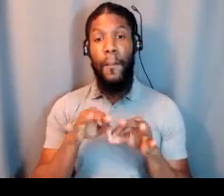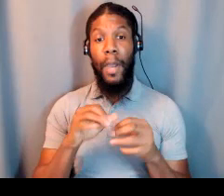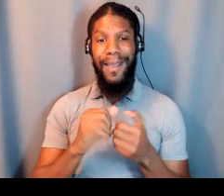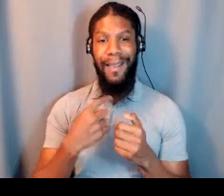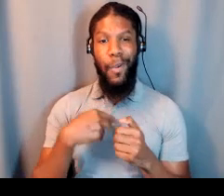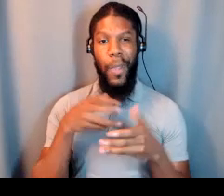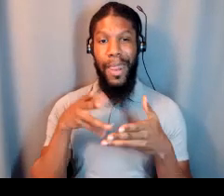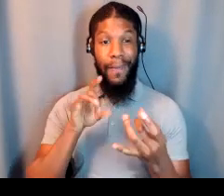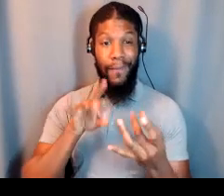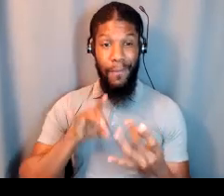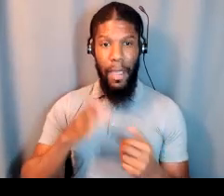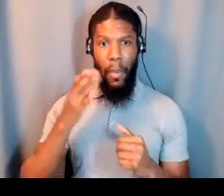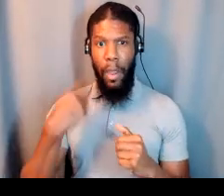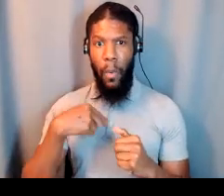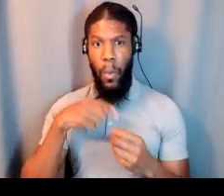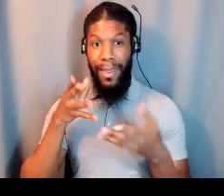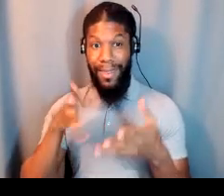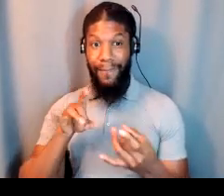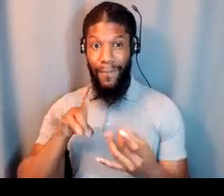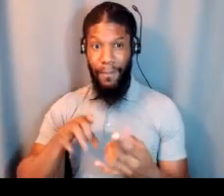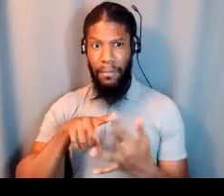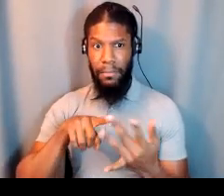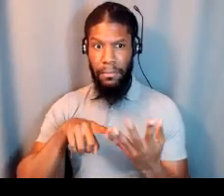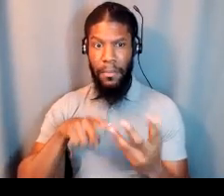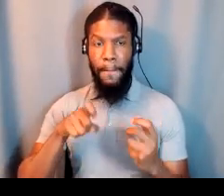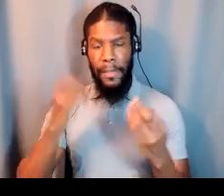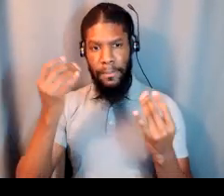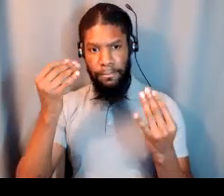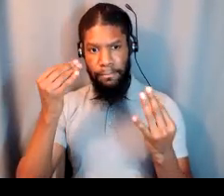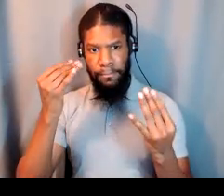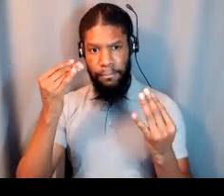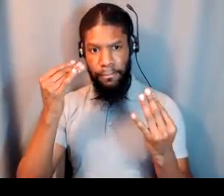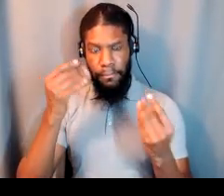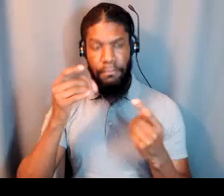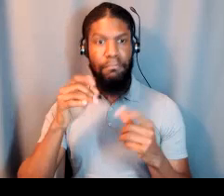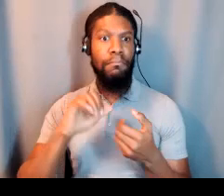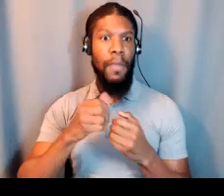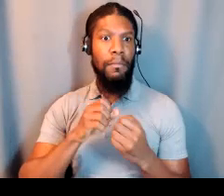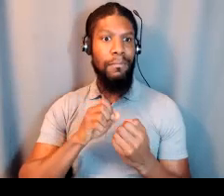and why we leave them. We, and our tutors, must be increasingly cognizant of how what we write can potentially enact